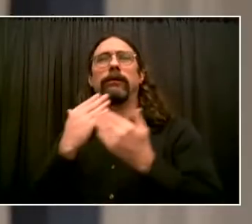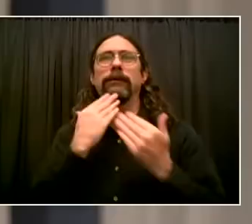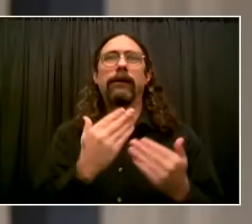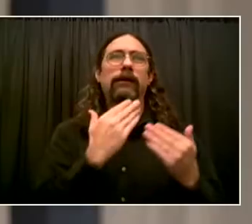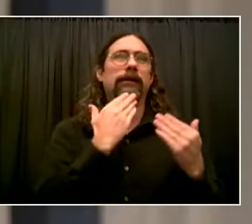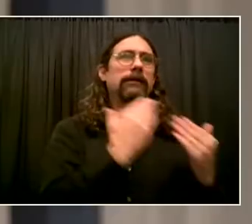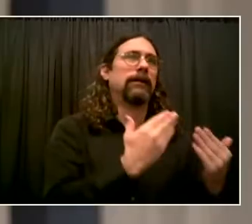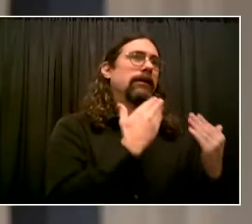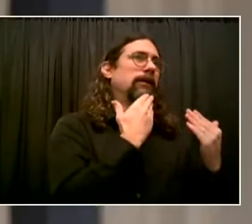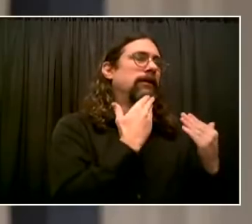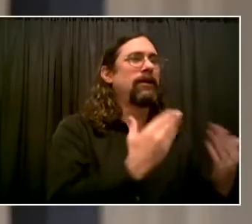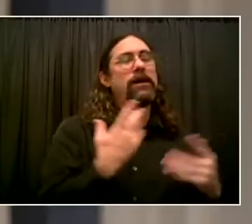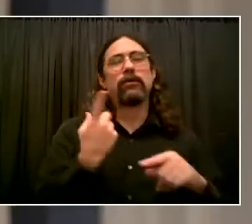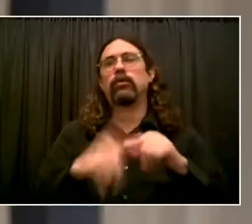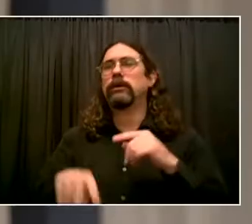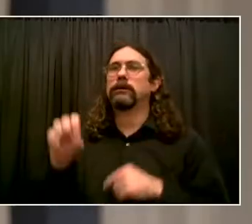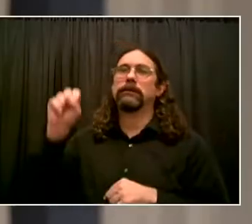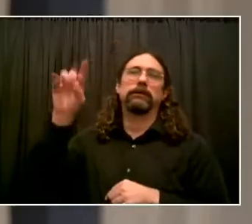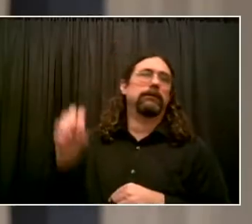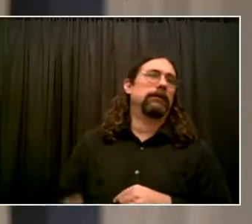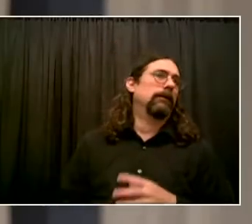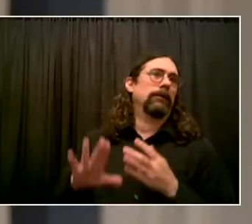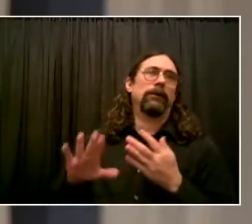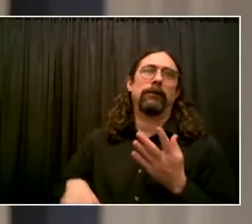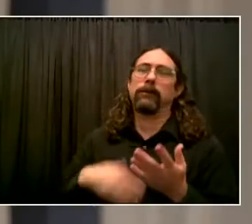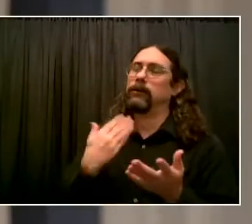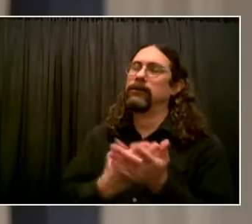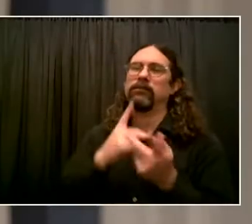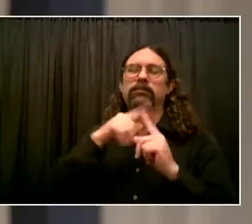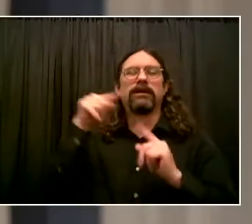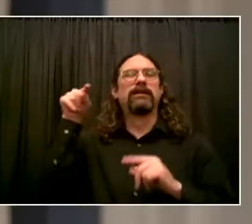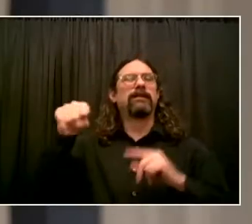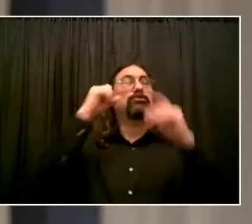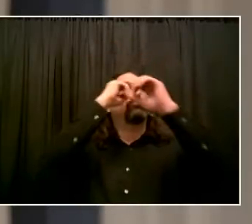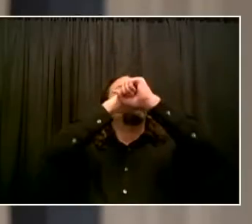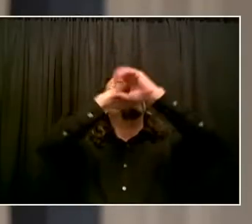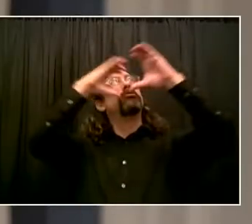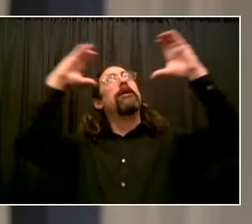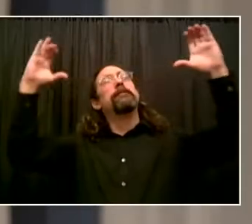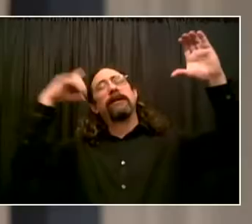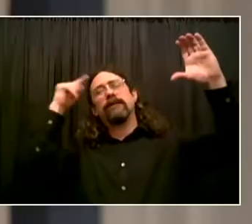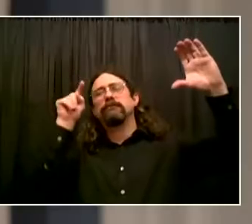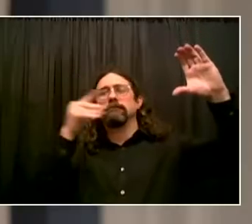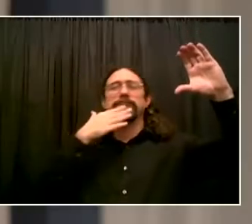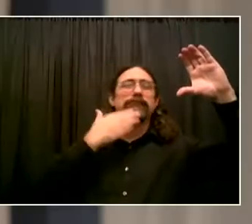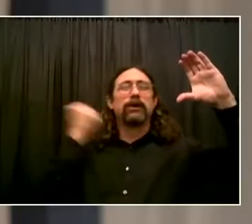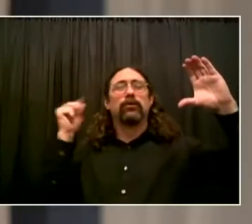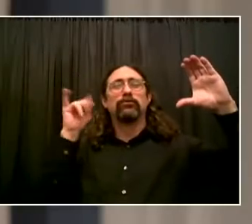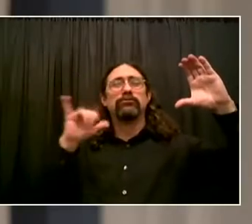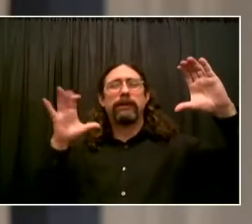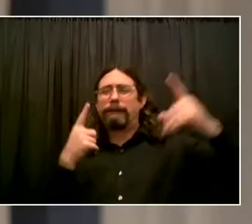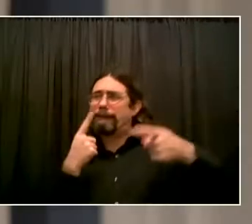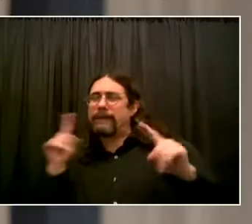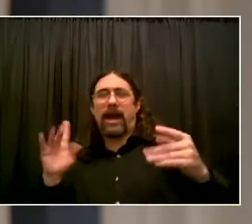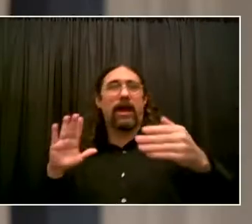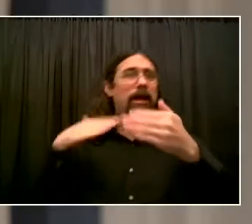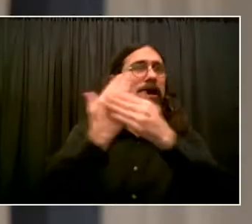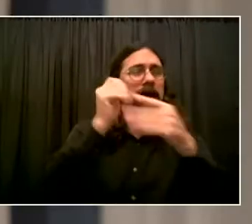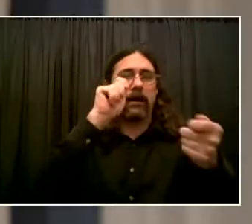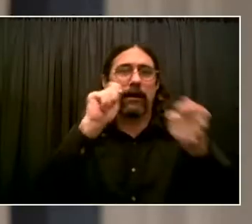WORKED TIRELESSLY WITH PATIENCE AND DETERMINING TO RTUN WHAT WAS A